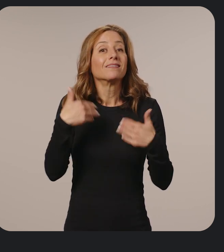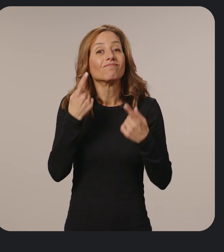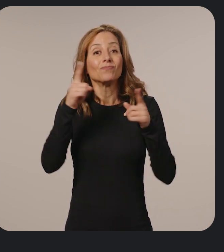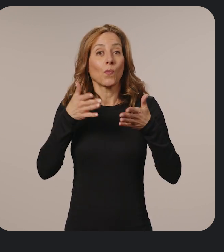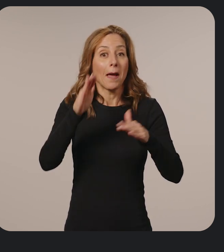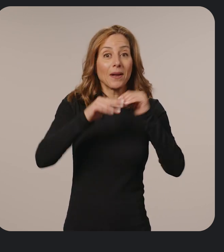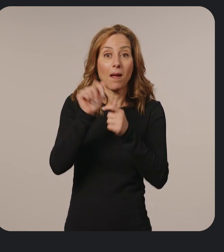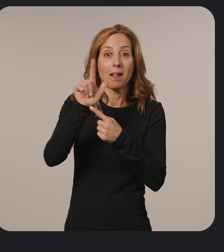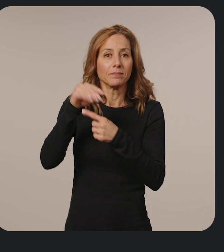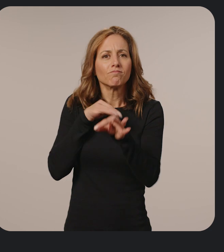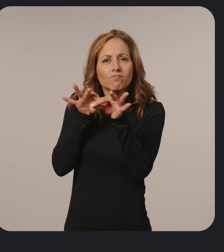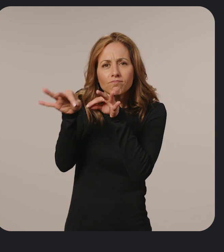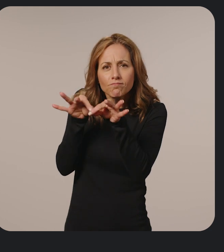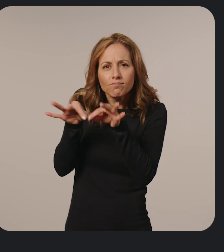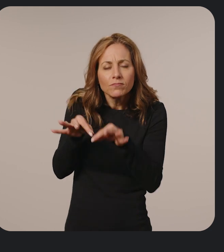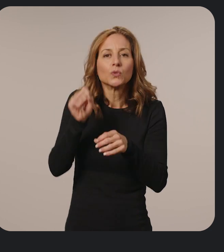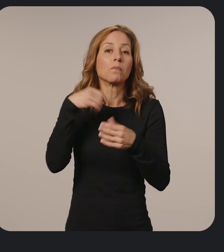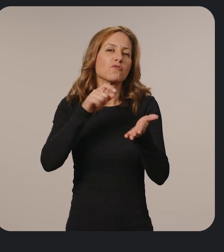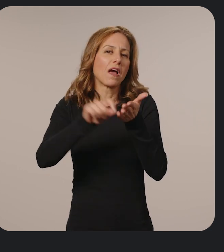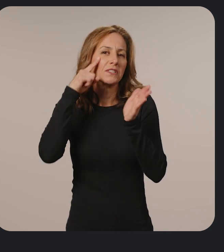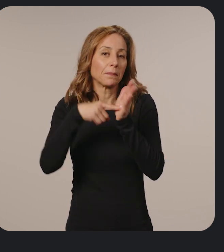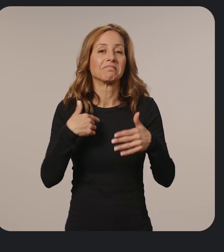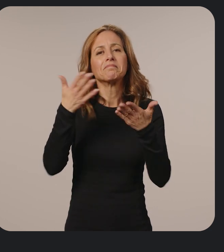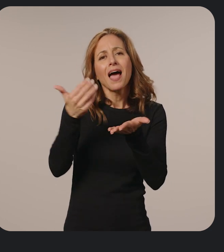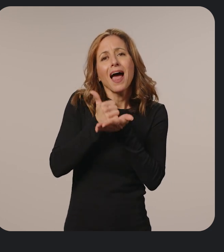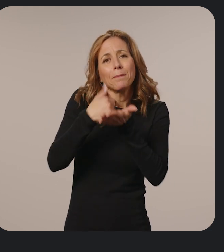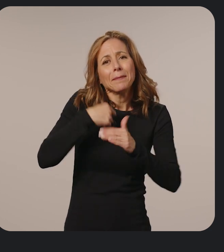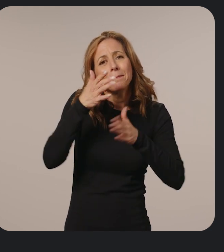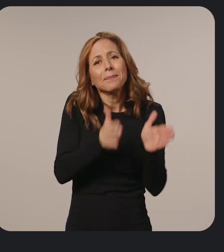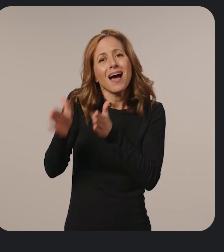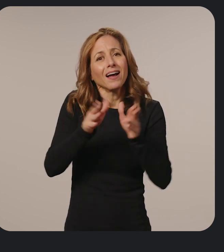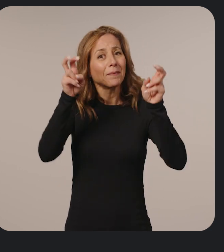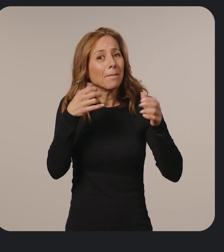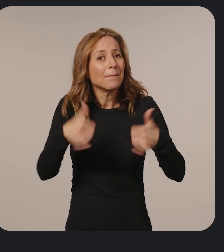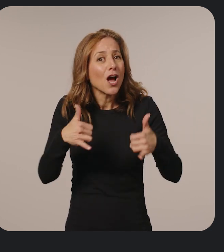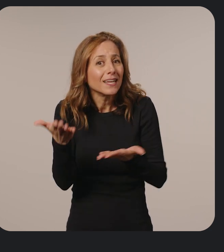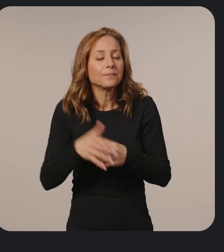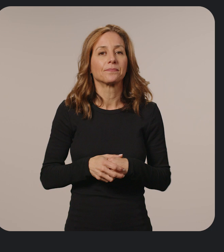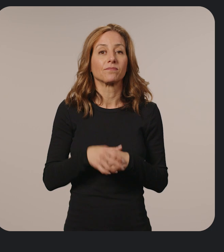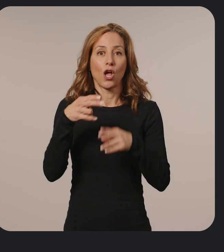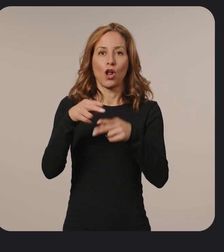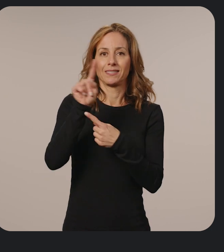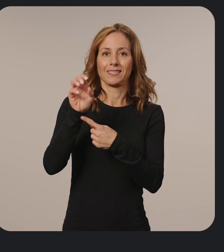So I can write something like, help me plan a theme party. This is called a zero shot prompt because we're telling the model what